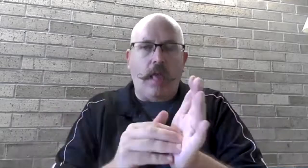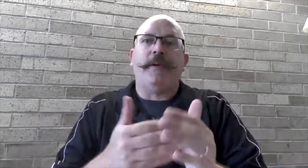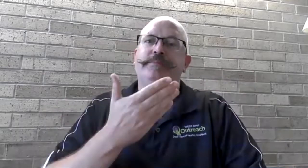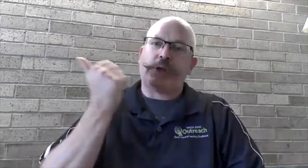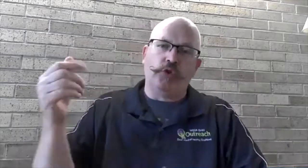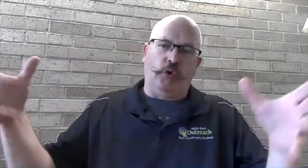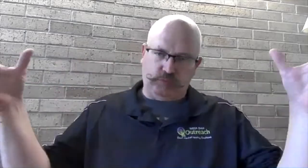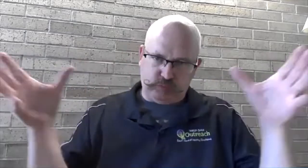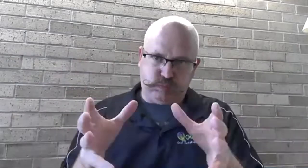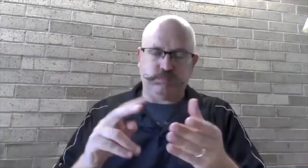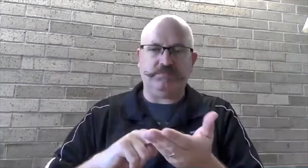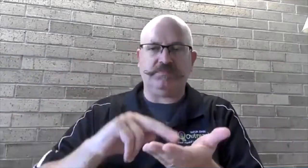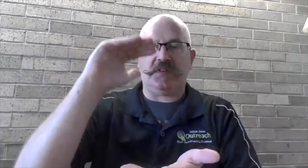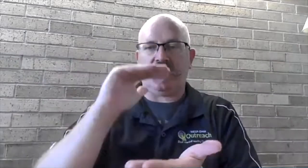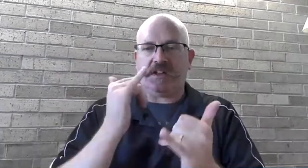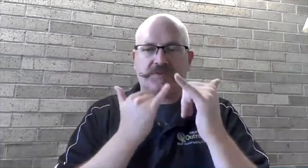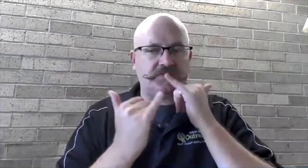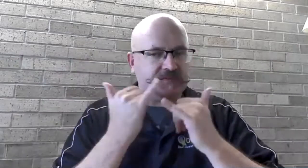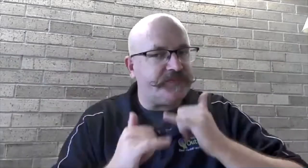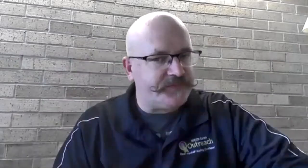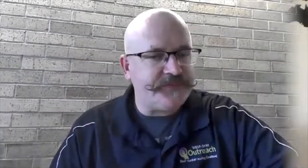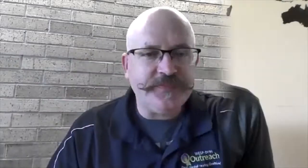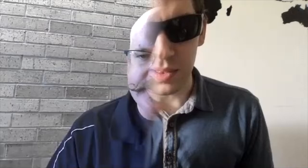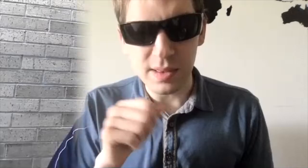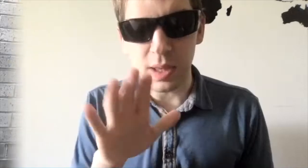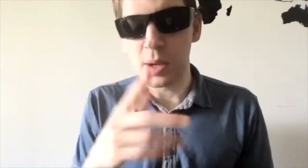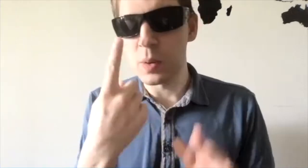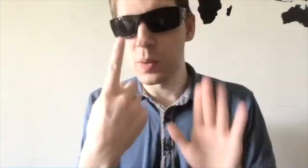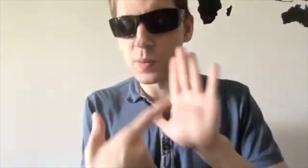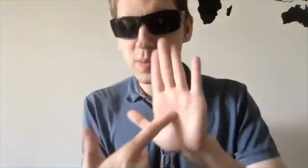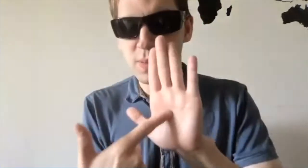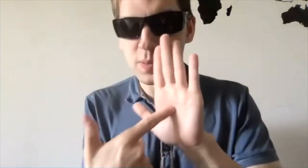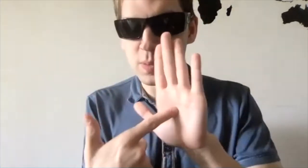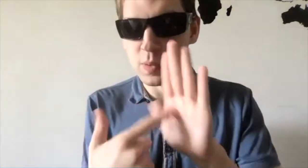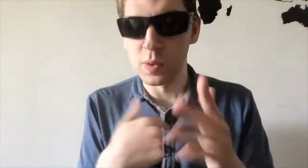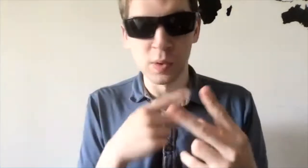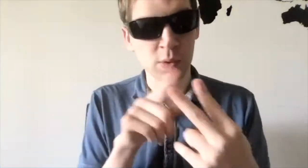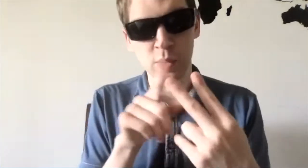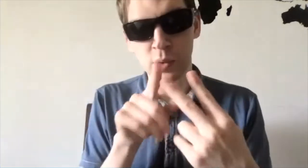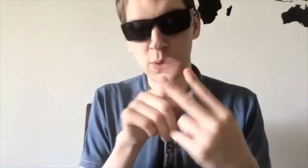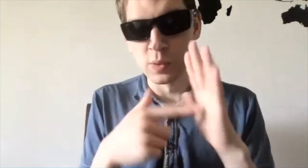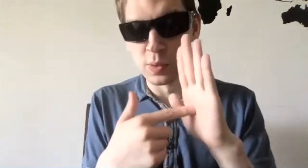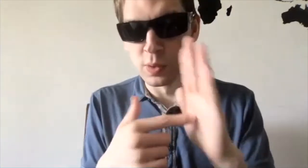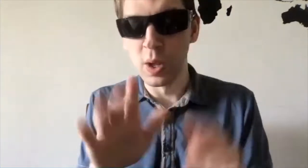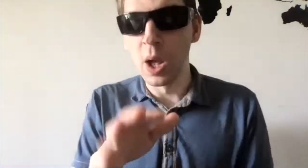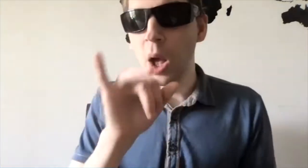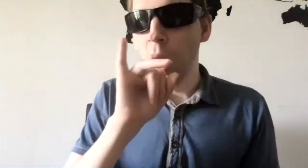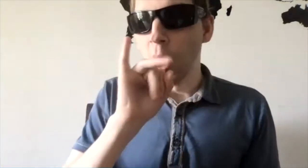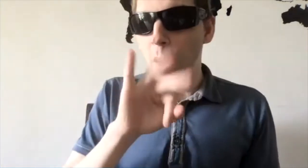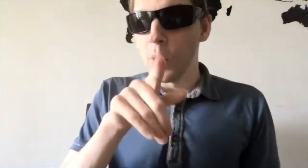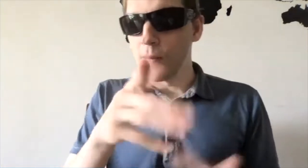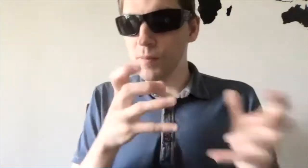fix things. So it's good to make sure that all parties involved are at the table in the beginning.